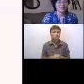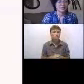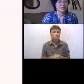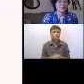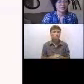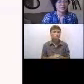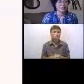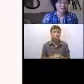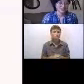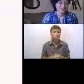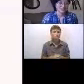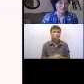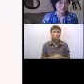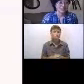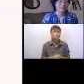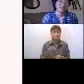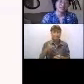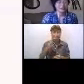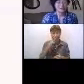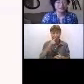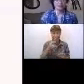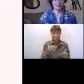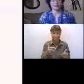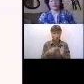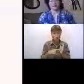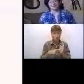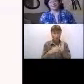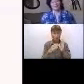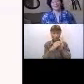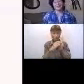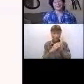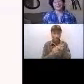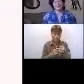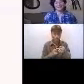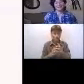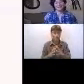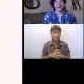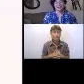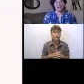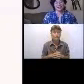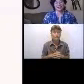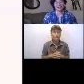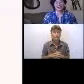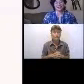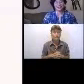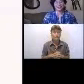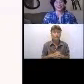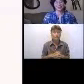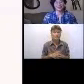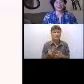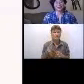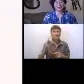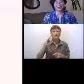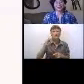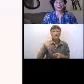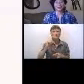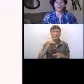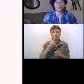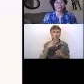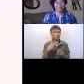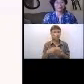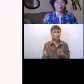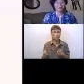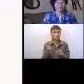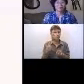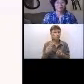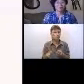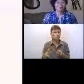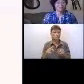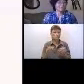That's a pretty short and sweet definition. Yes.